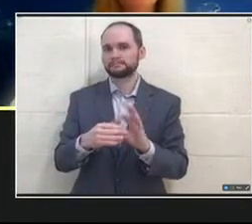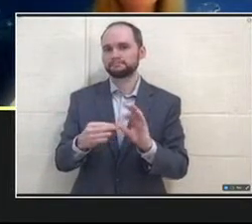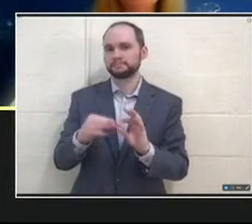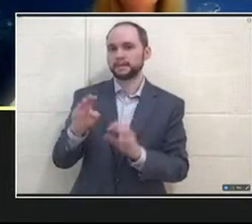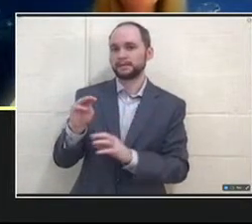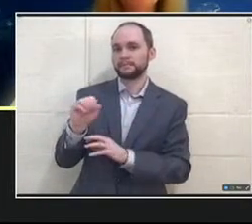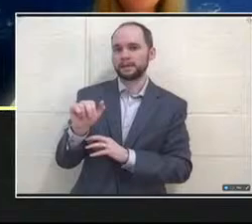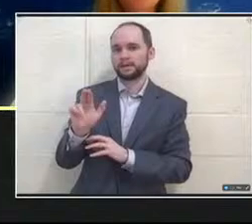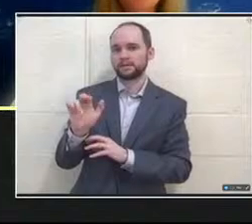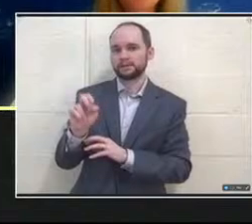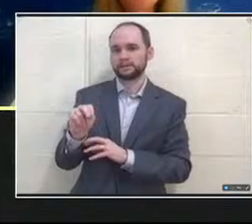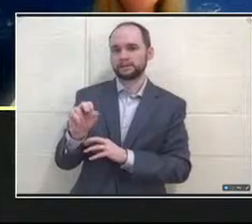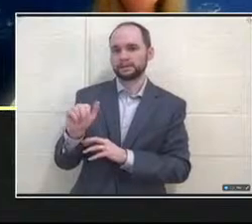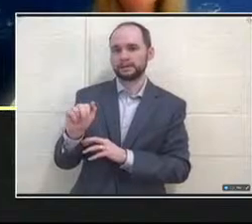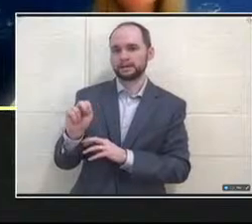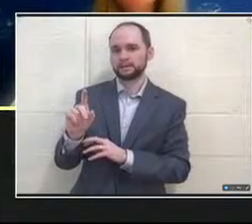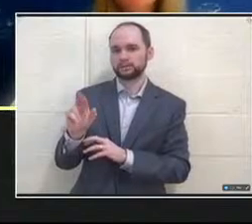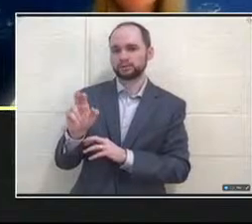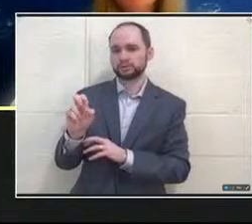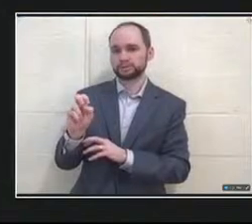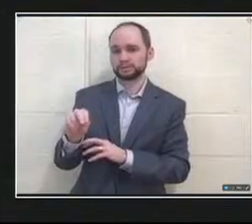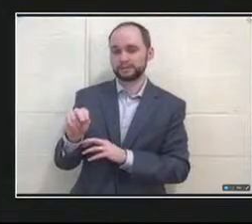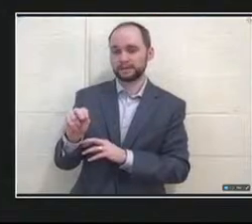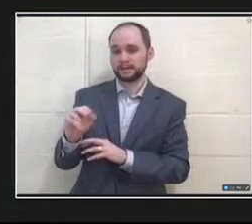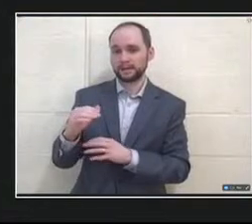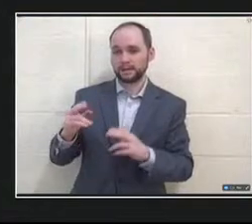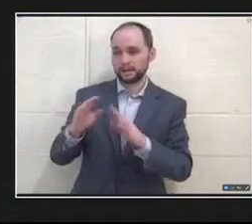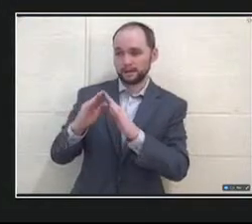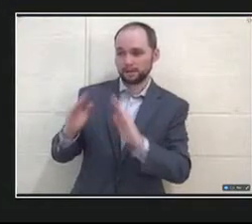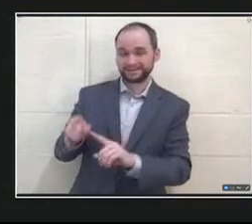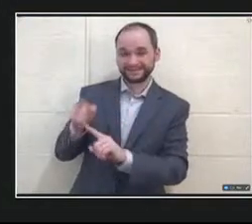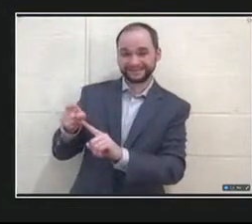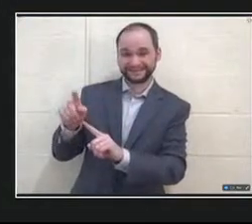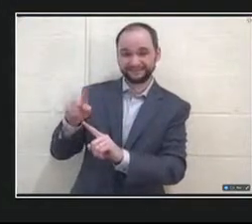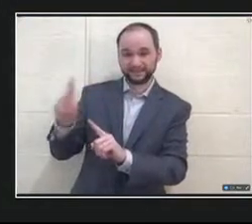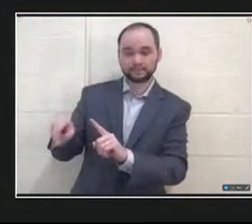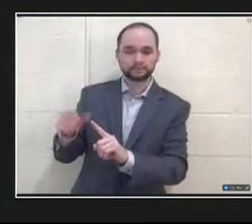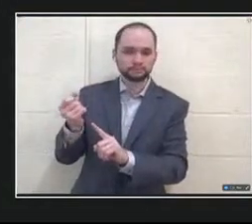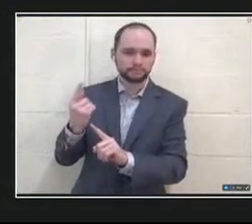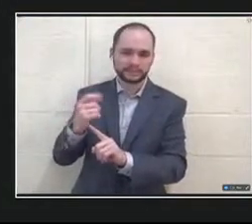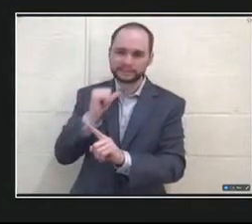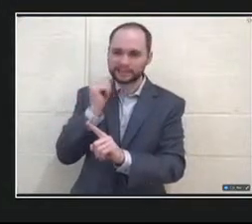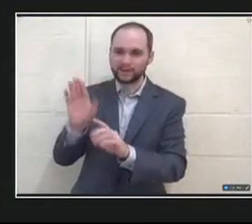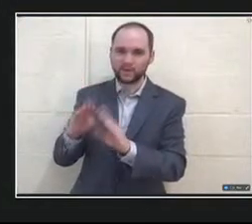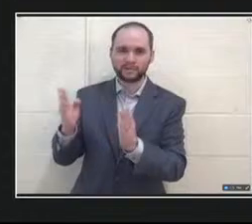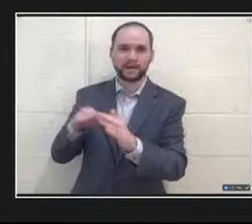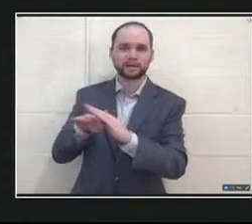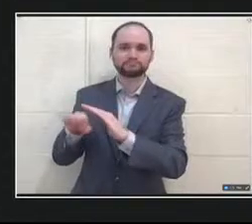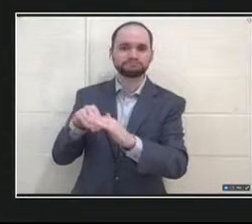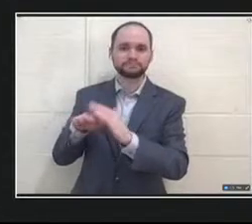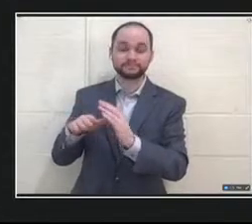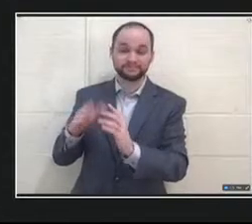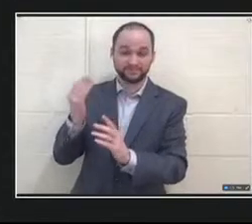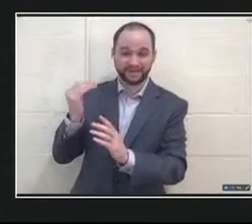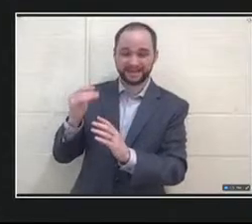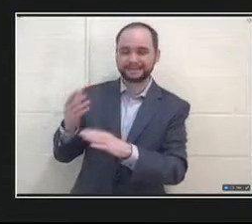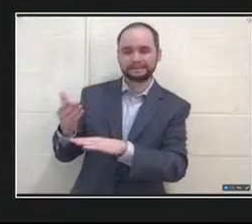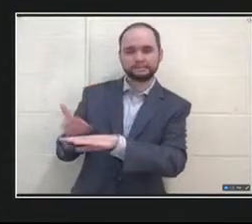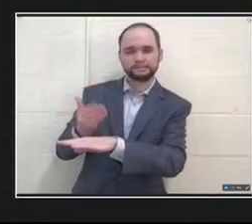in Philadelphia, it is not open right now because of repairs that are needed due to a flooding.